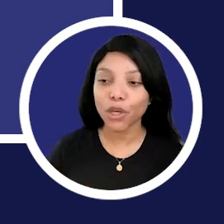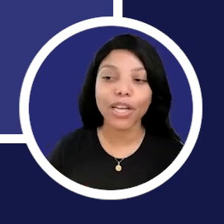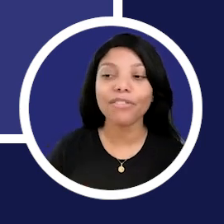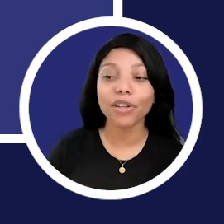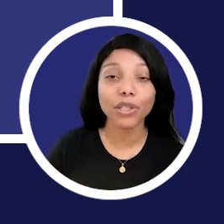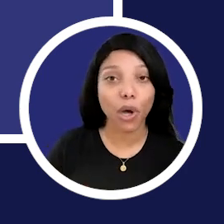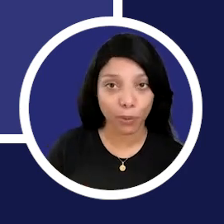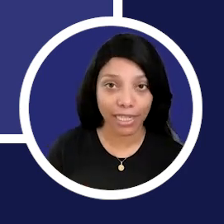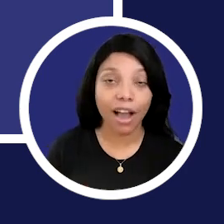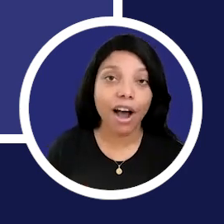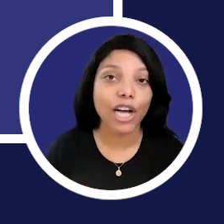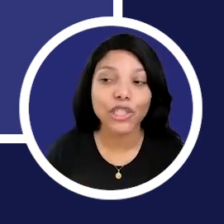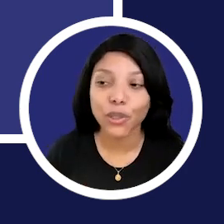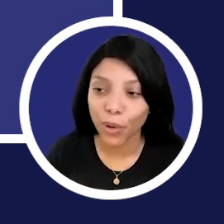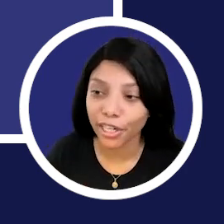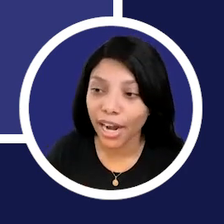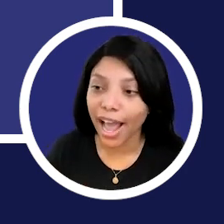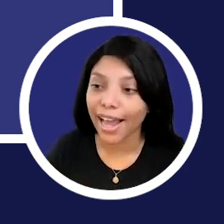You can follow Tony on Twitter at